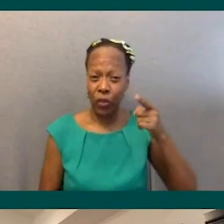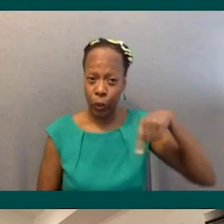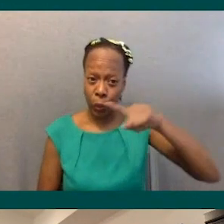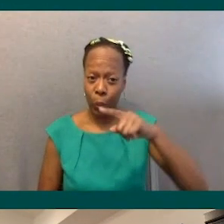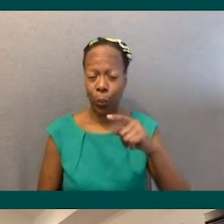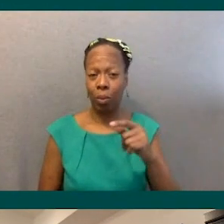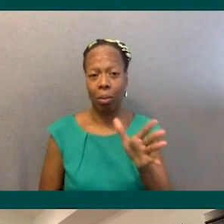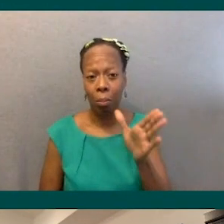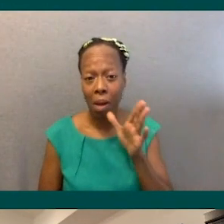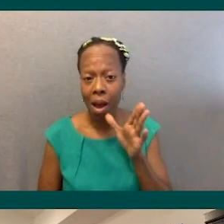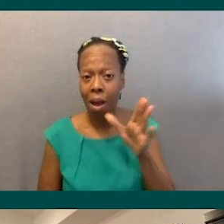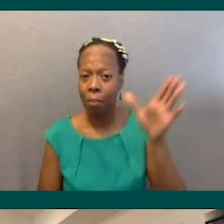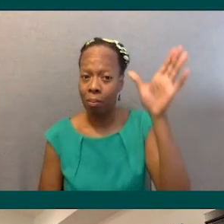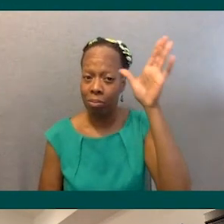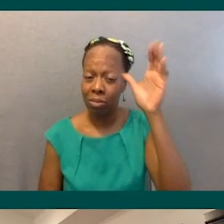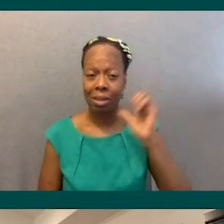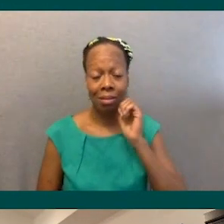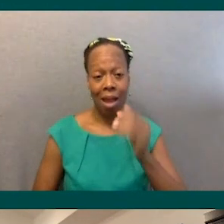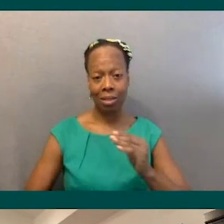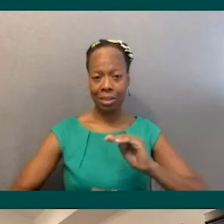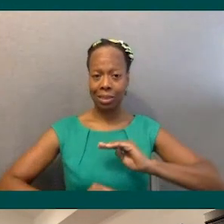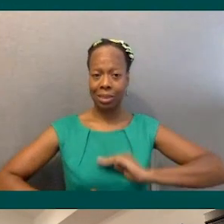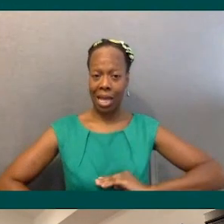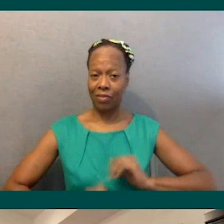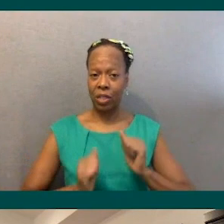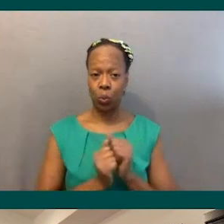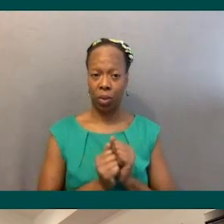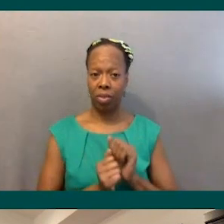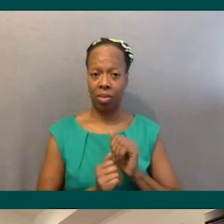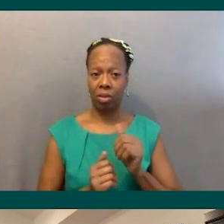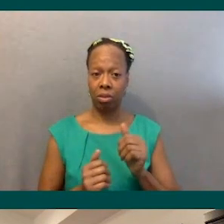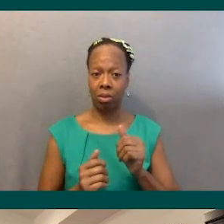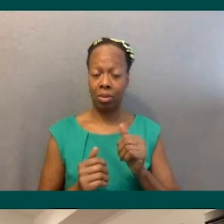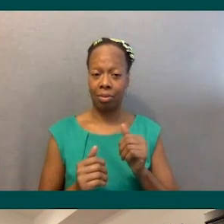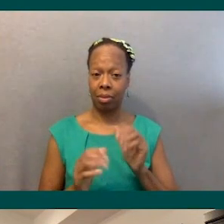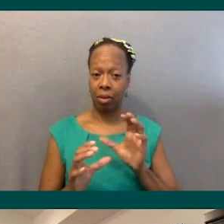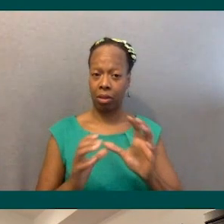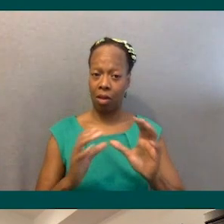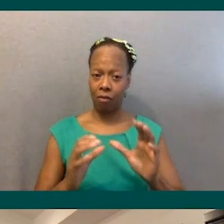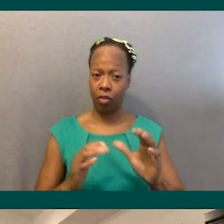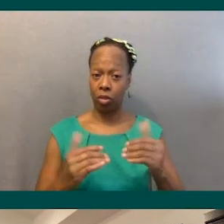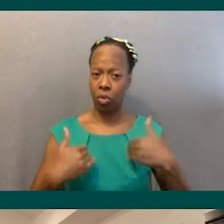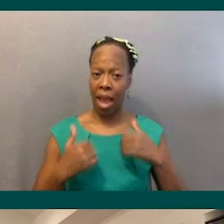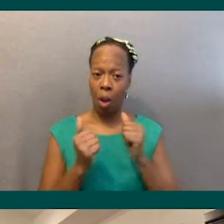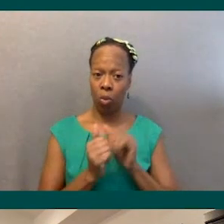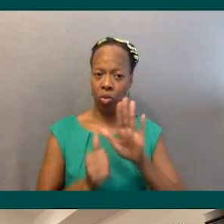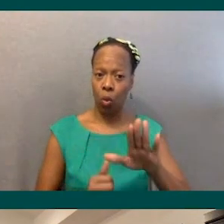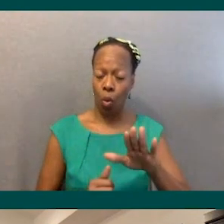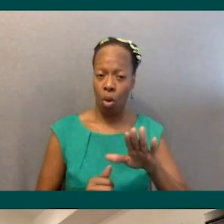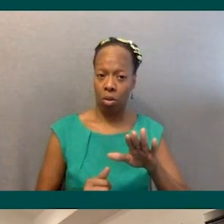with the discussion that you've had with the pediatrician, you can ask them very frankly,